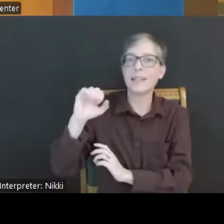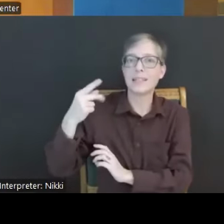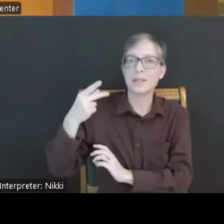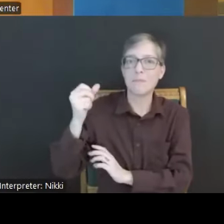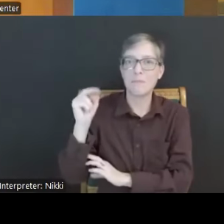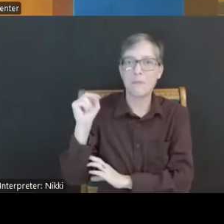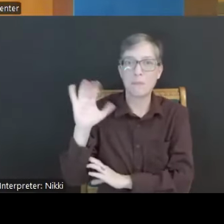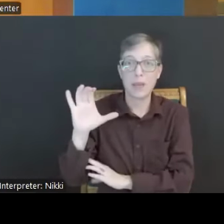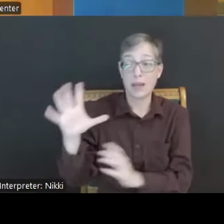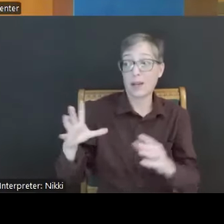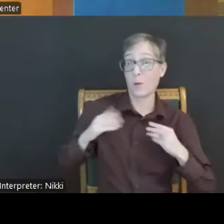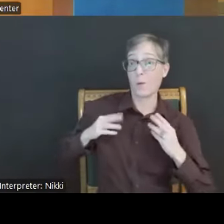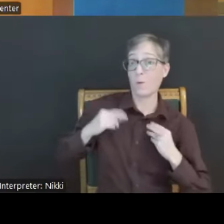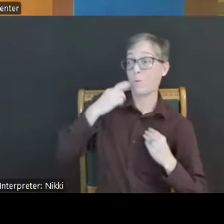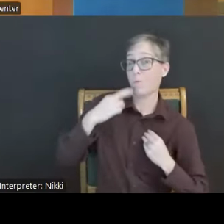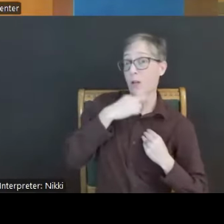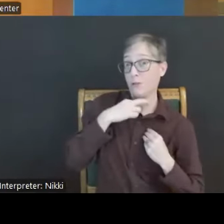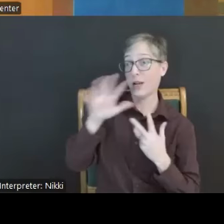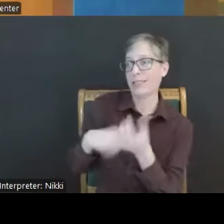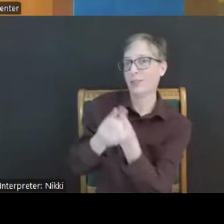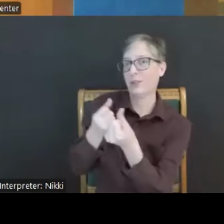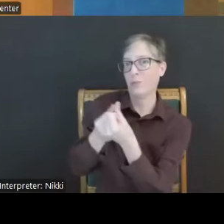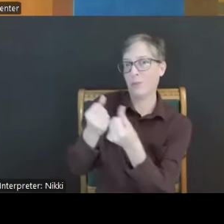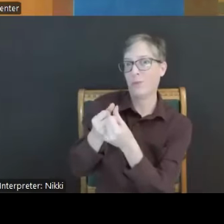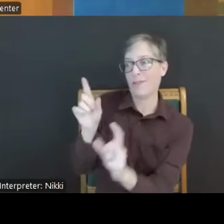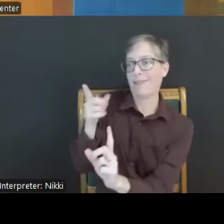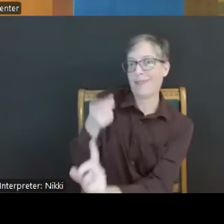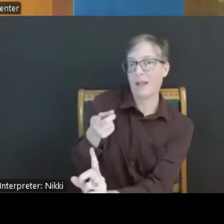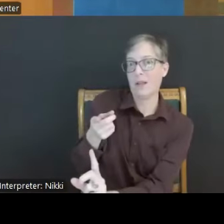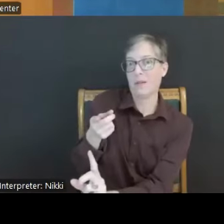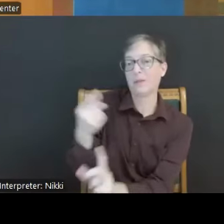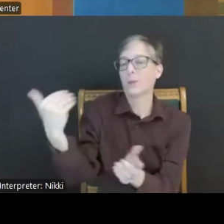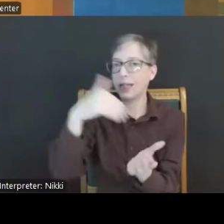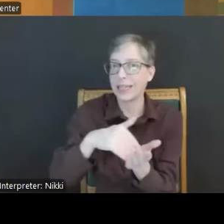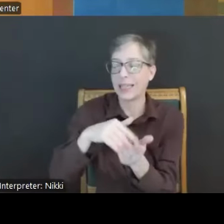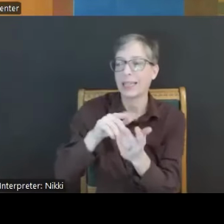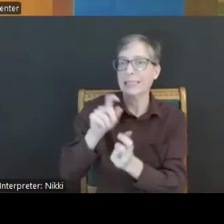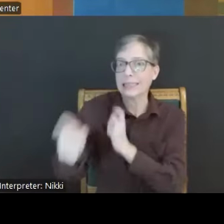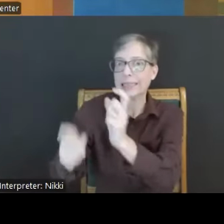we make sure that we're again giving back to our community serving our community and recognizing